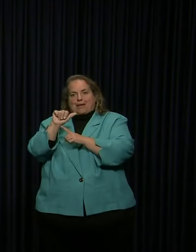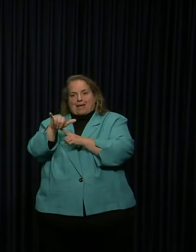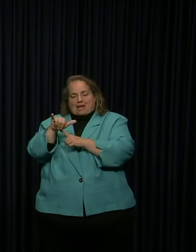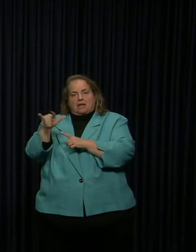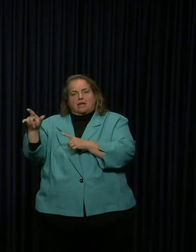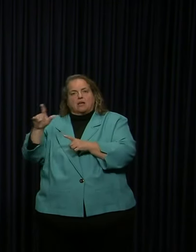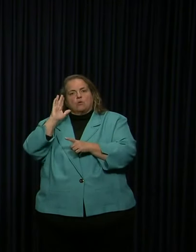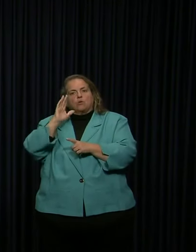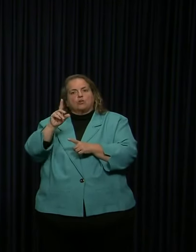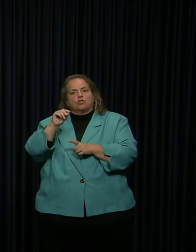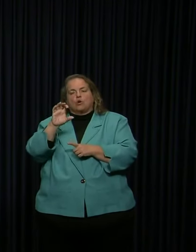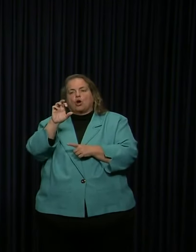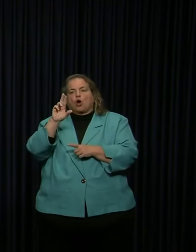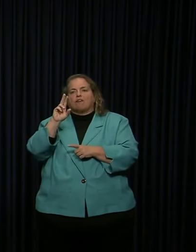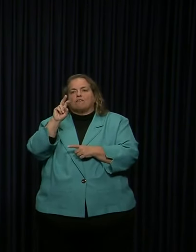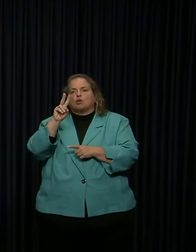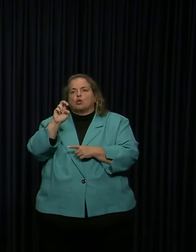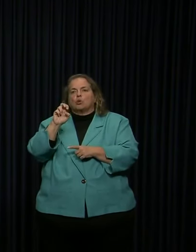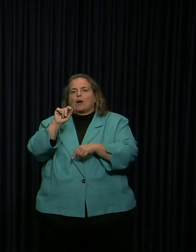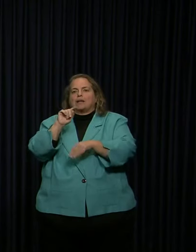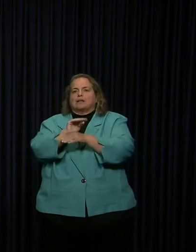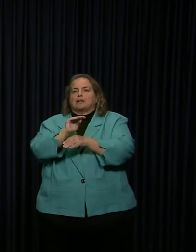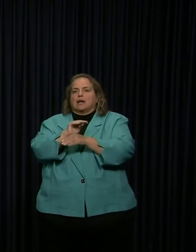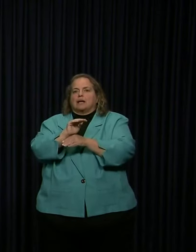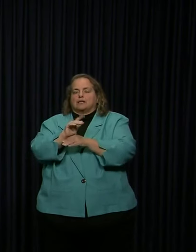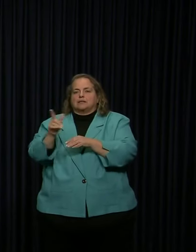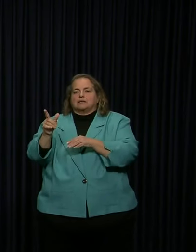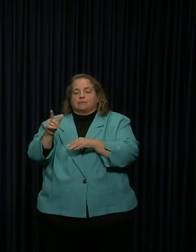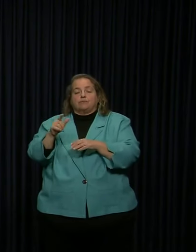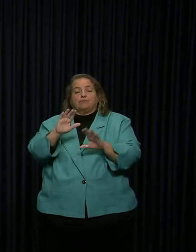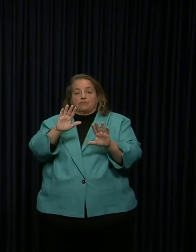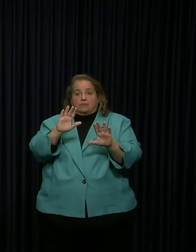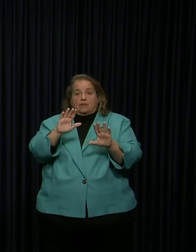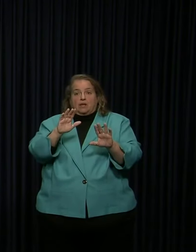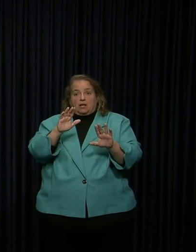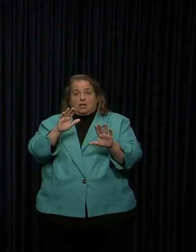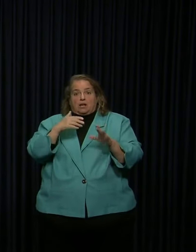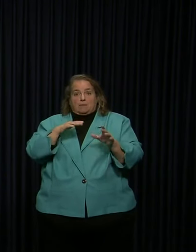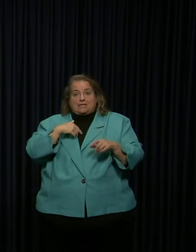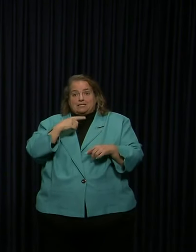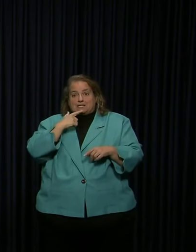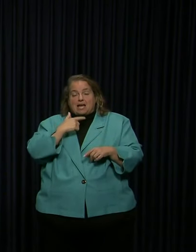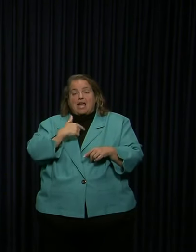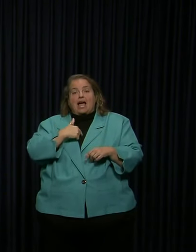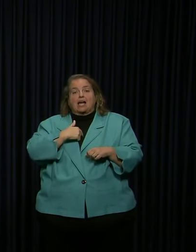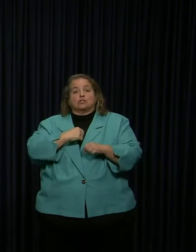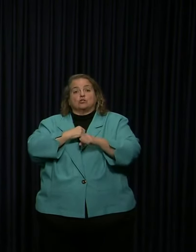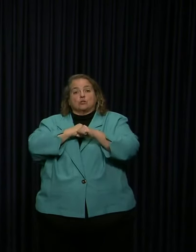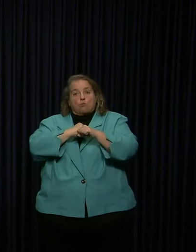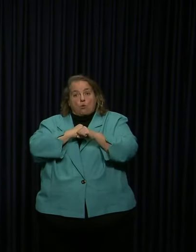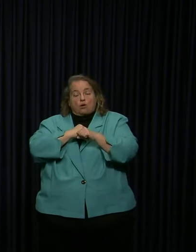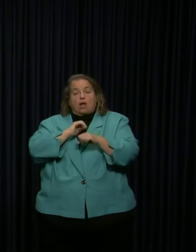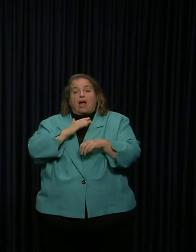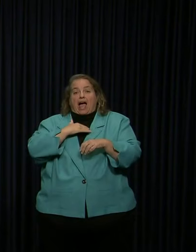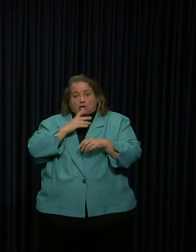WORKING ON THREE POTENTIAL GRADUATION PLANS FOR MAY 16th, VIRTUAL, SMALL GROUP OR NORMAL.